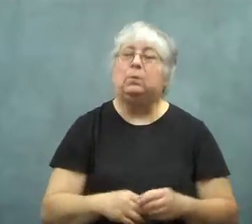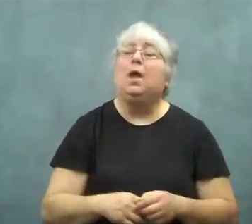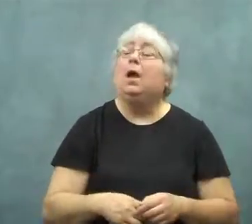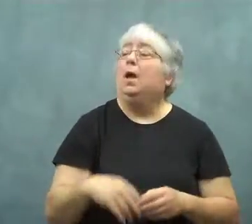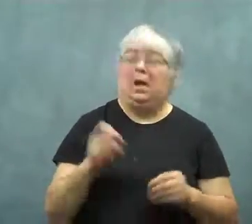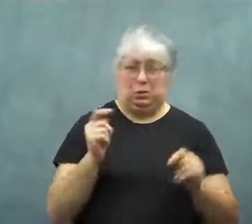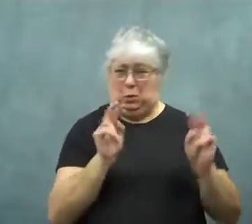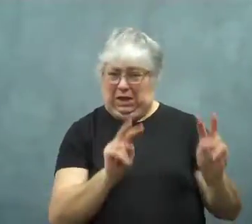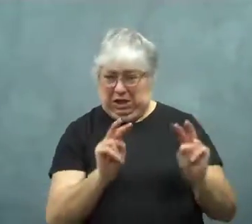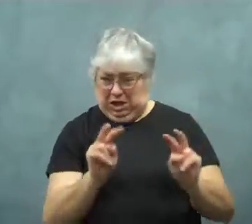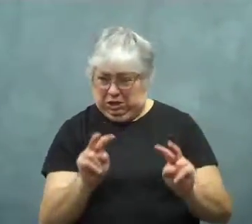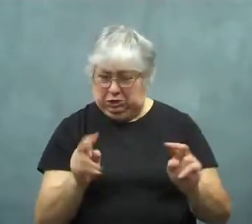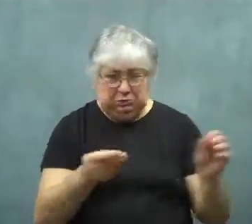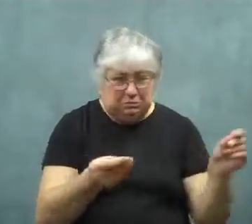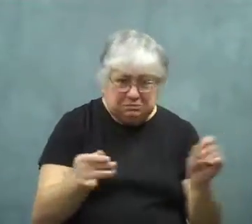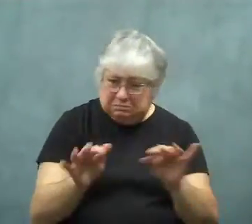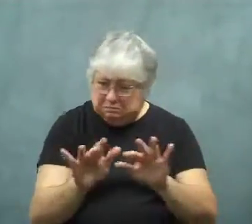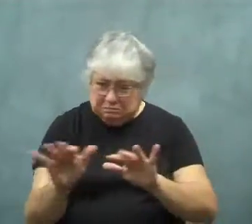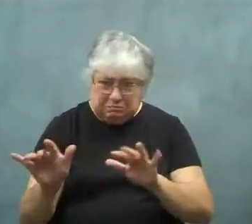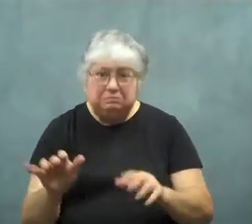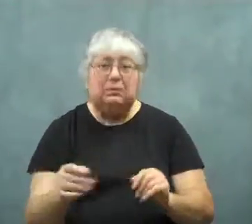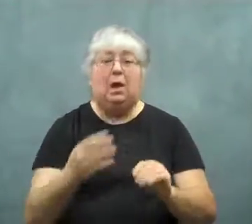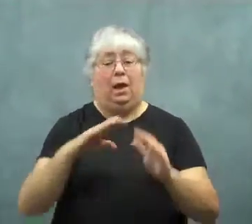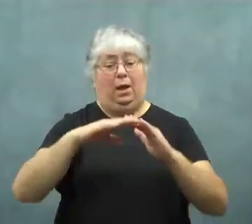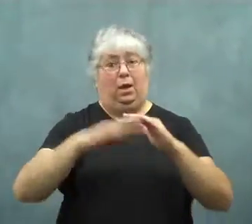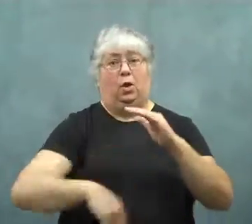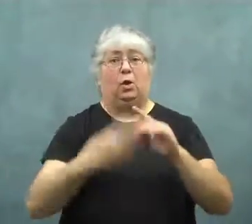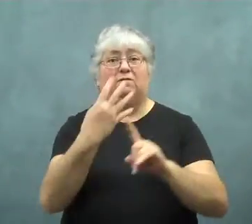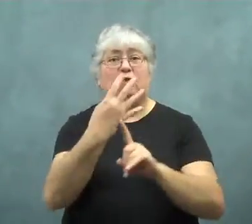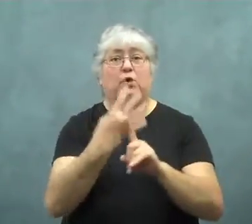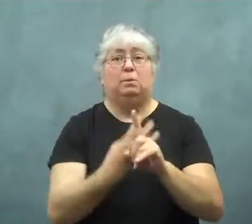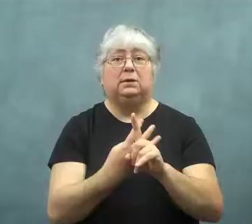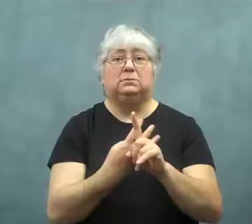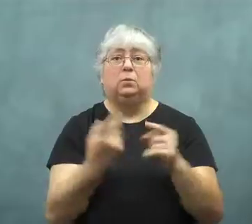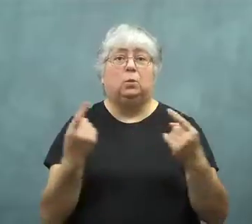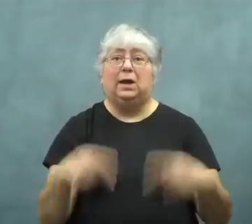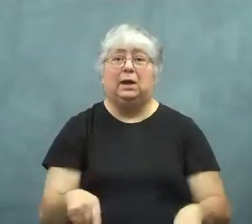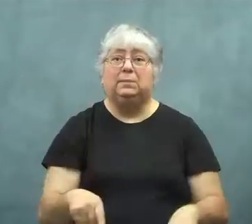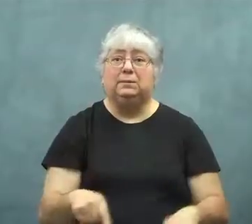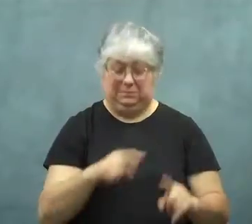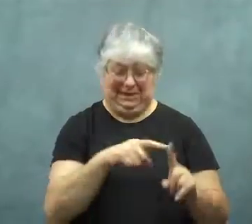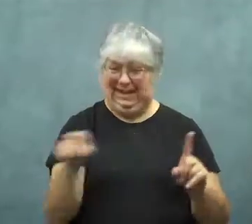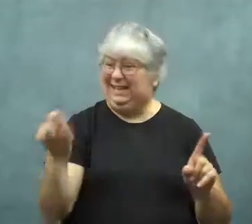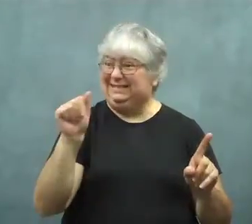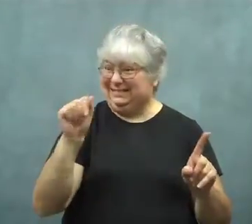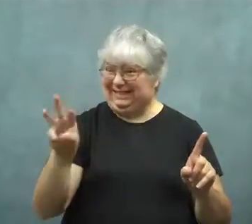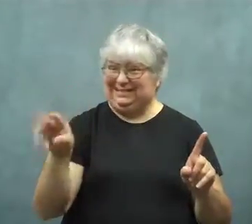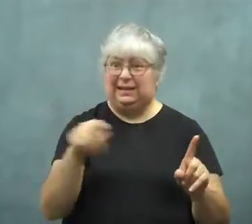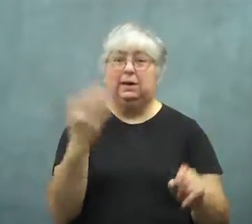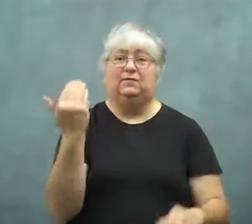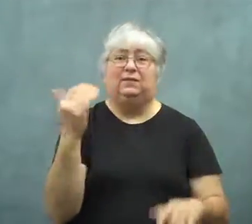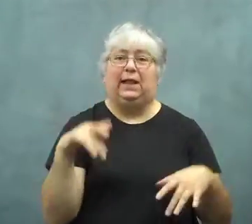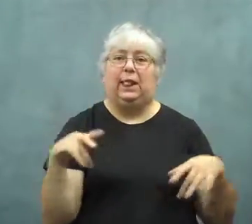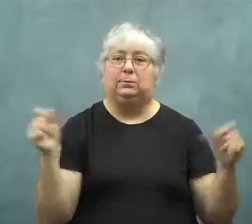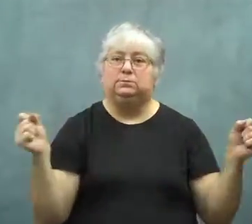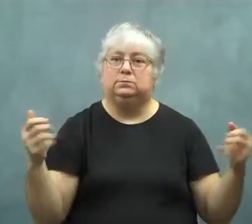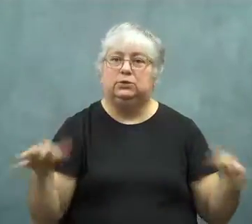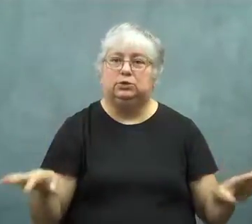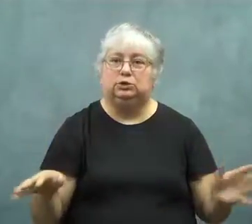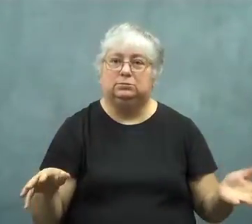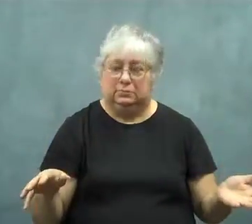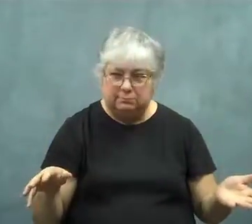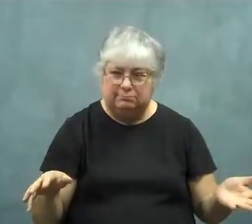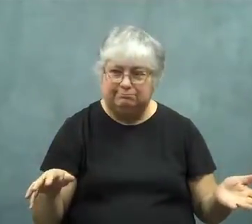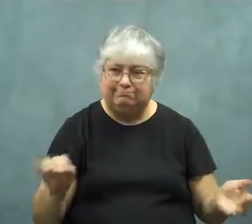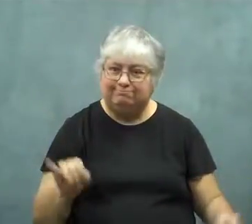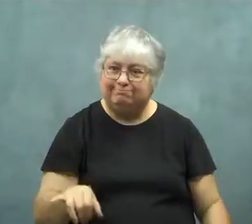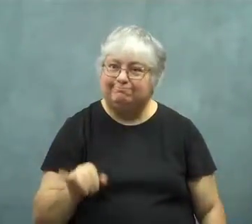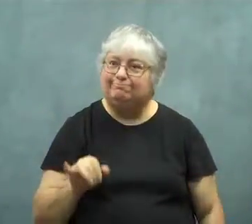They observed the hives.